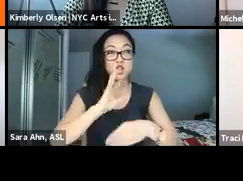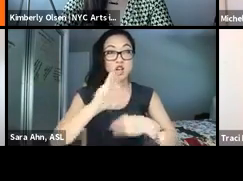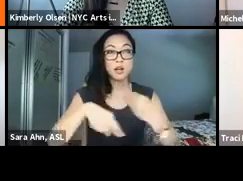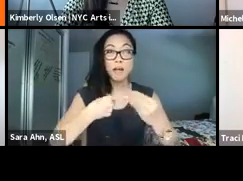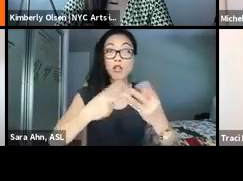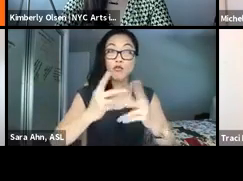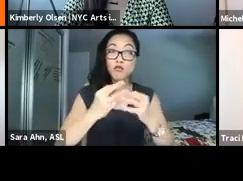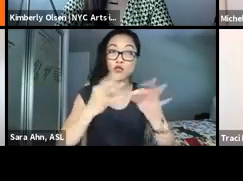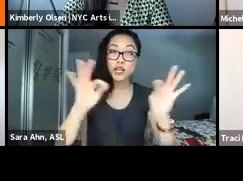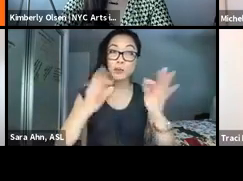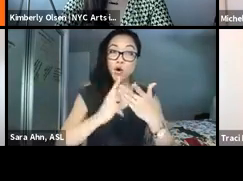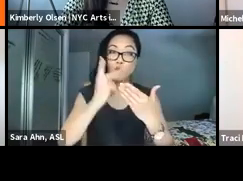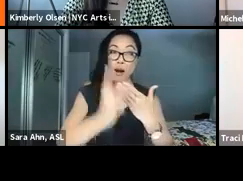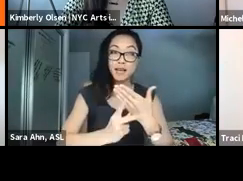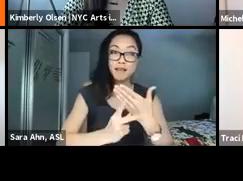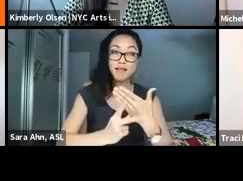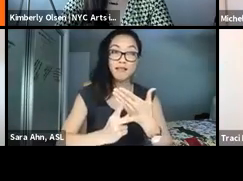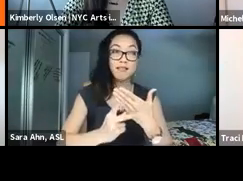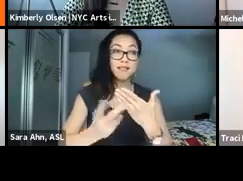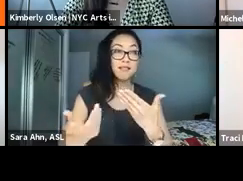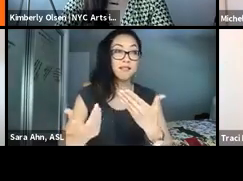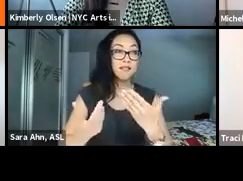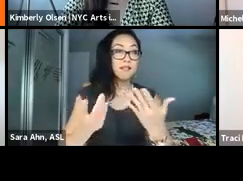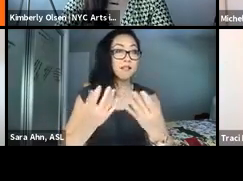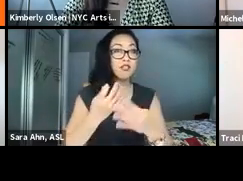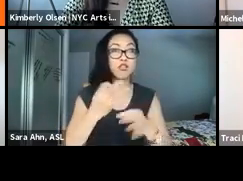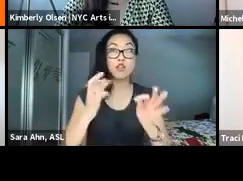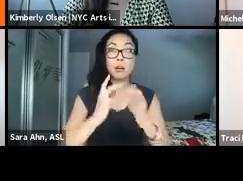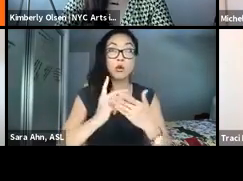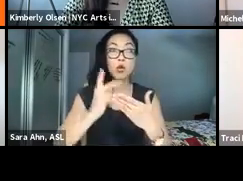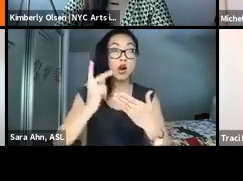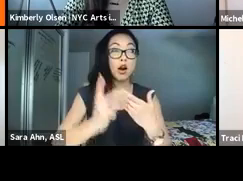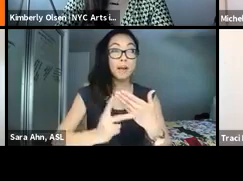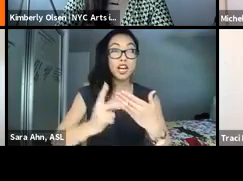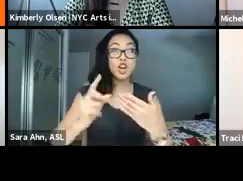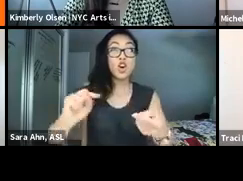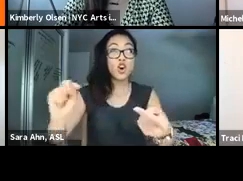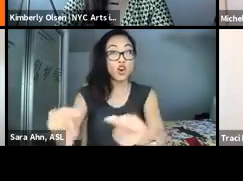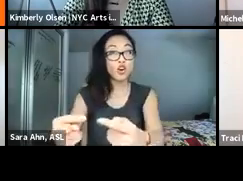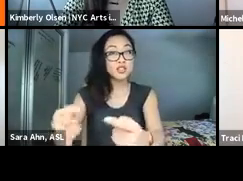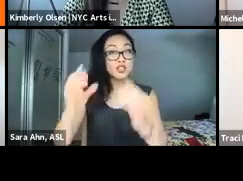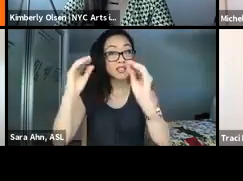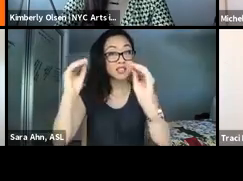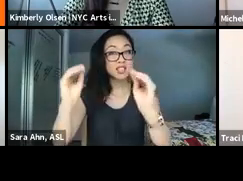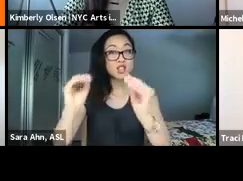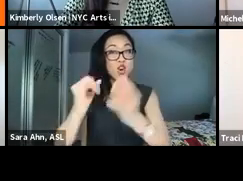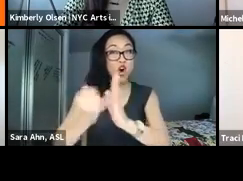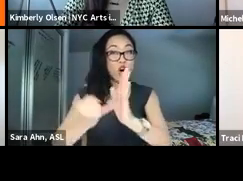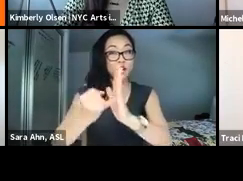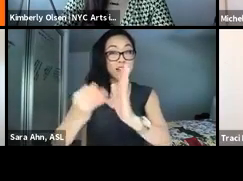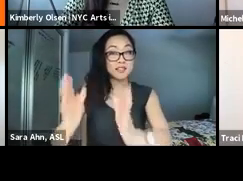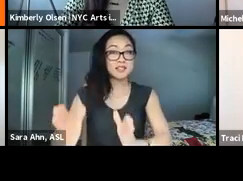there are families where that is not the reality. How do we address and take care of the students?